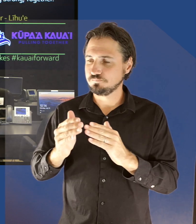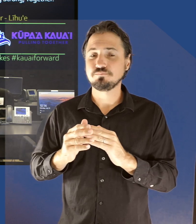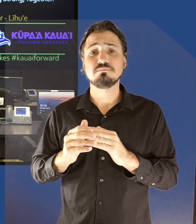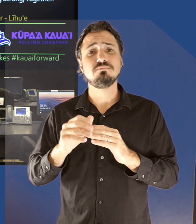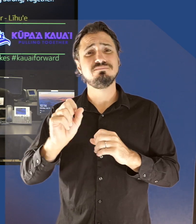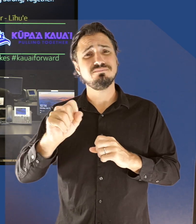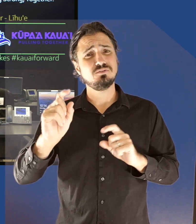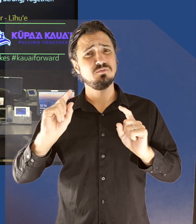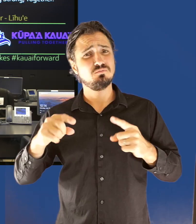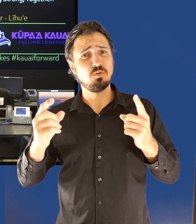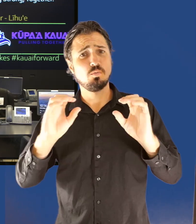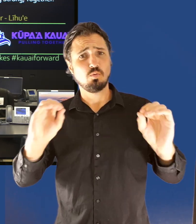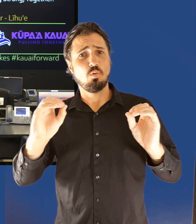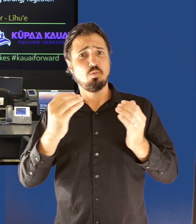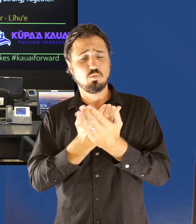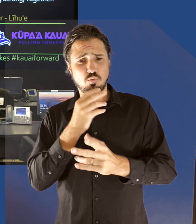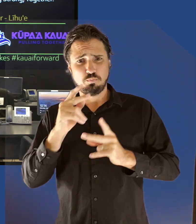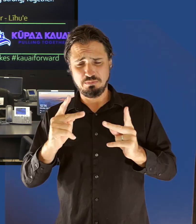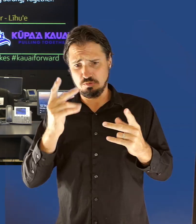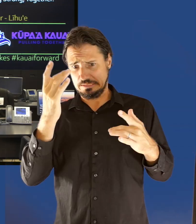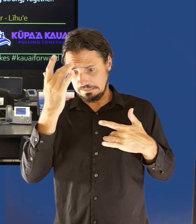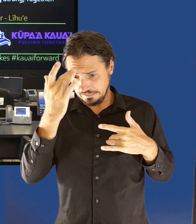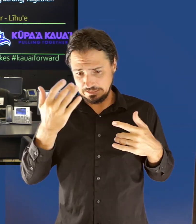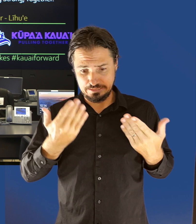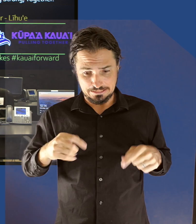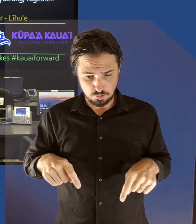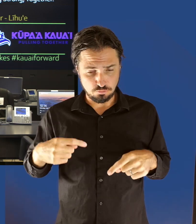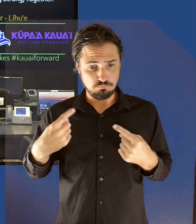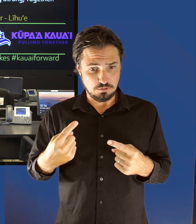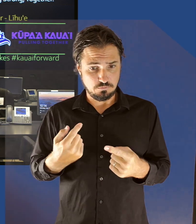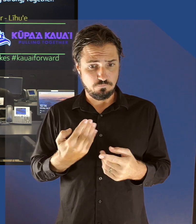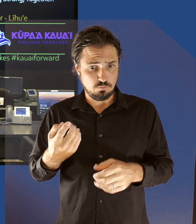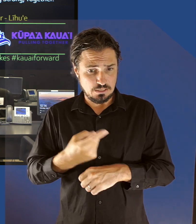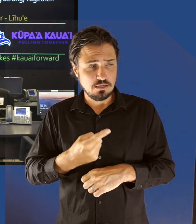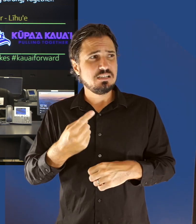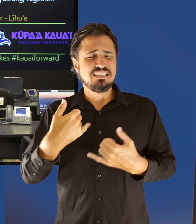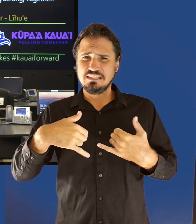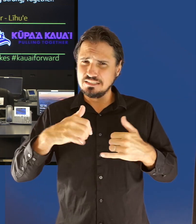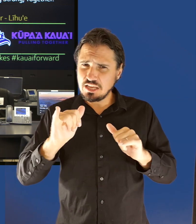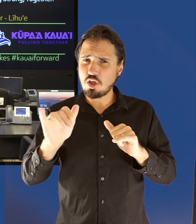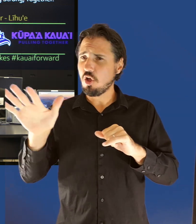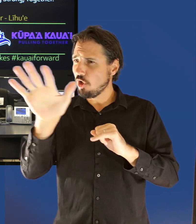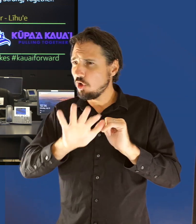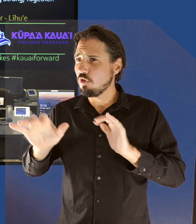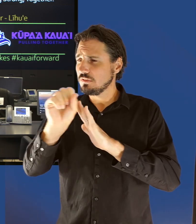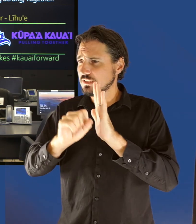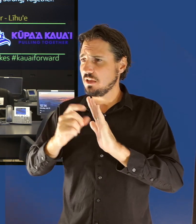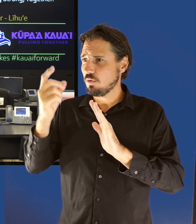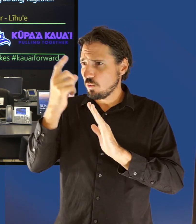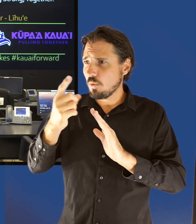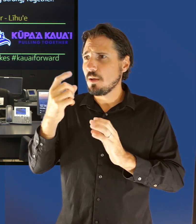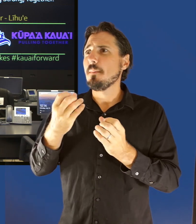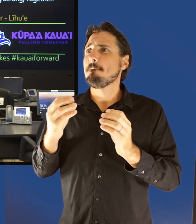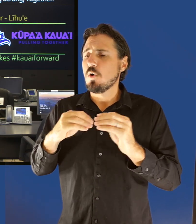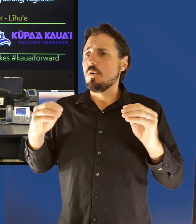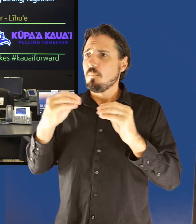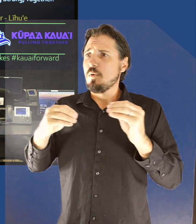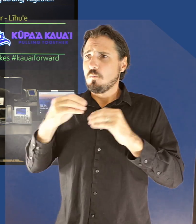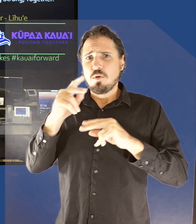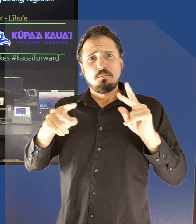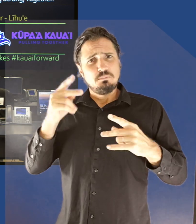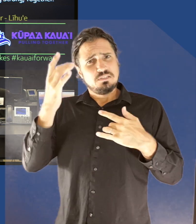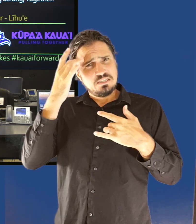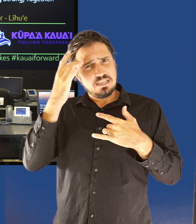While we had no new cases to report on Kaua‘i these past few days, the cases across the state continue to rise at concerning rates.